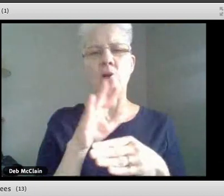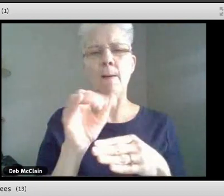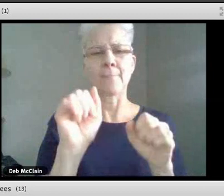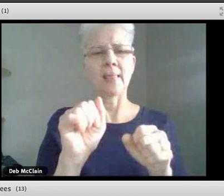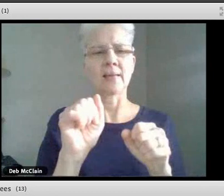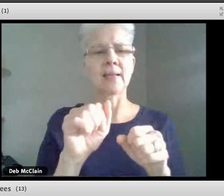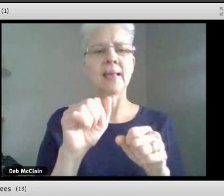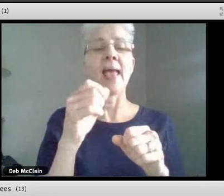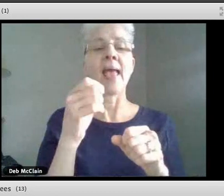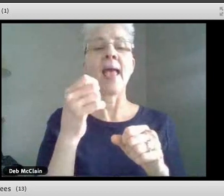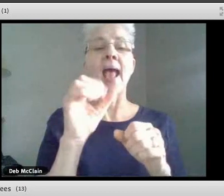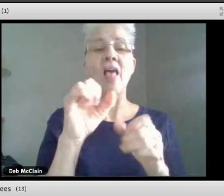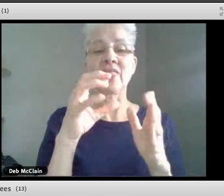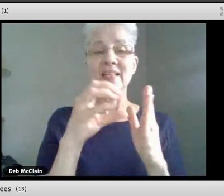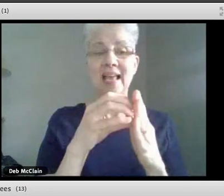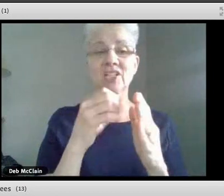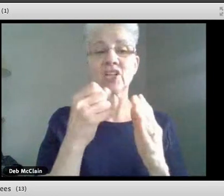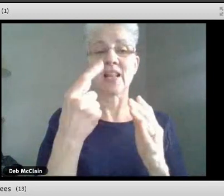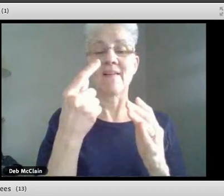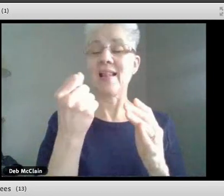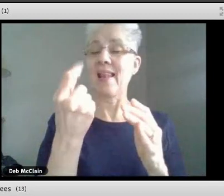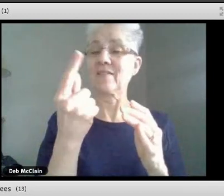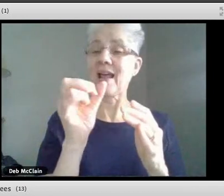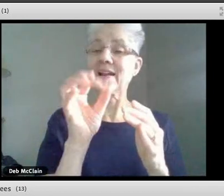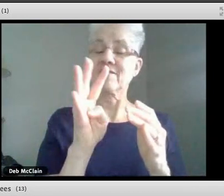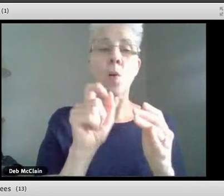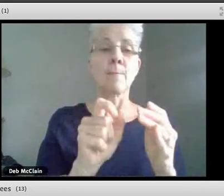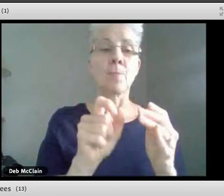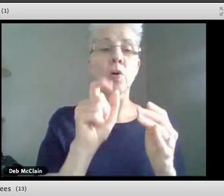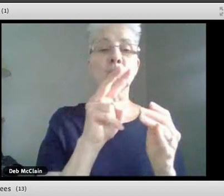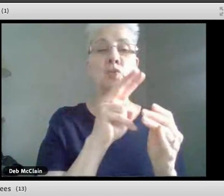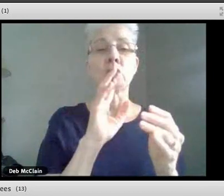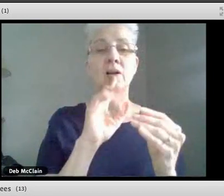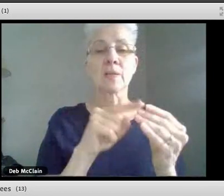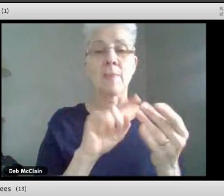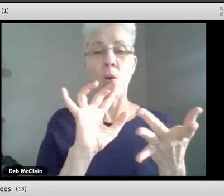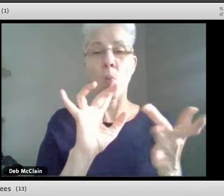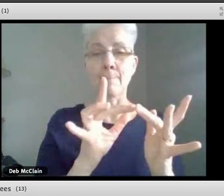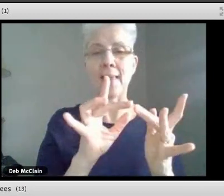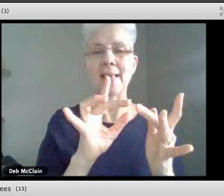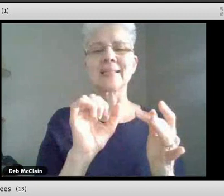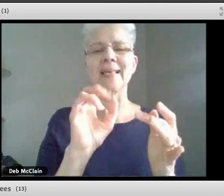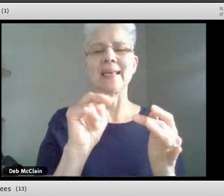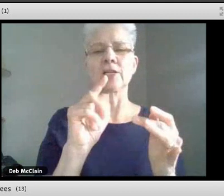specifically talks about web-based intranet and Internet information and applications.